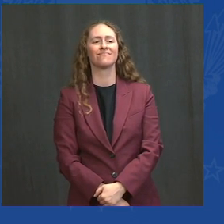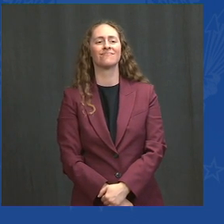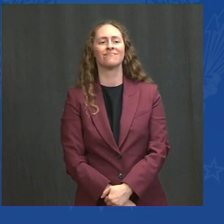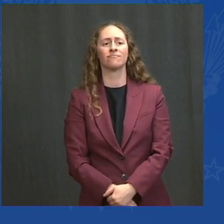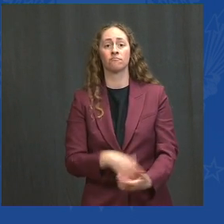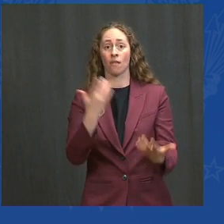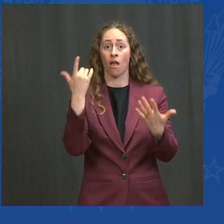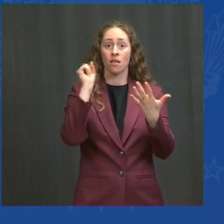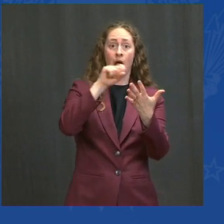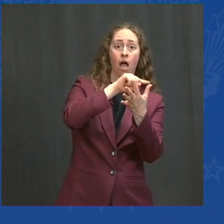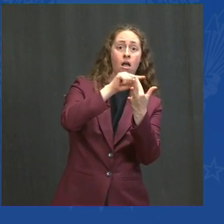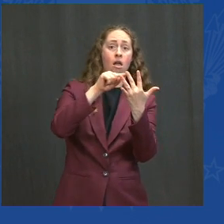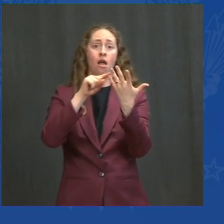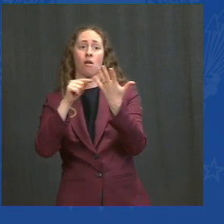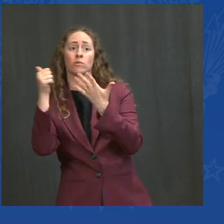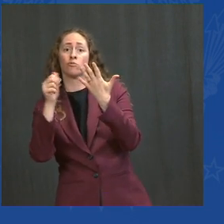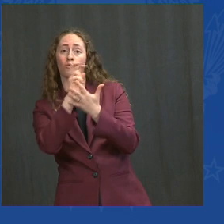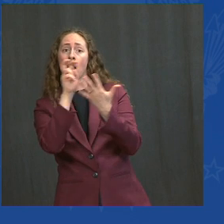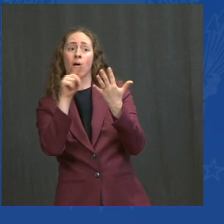can access good job -- access good jobs as well.